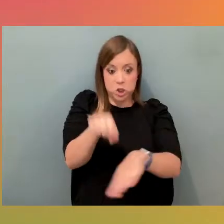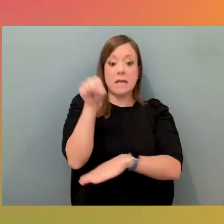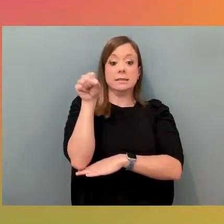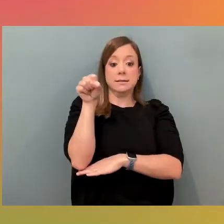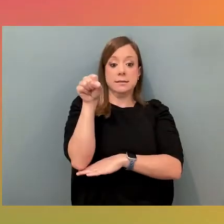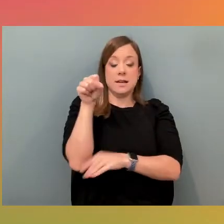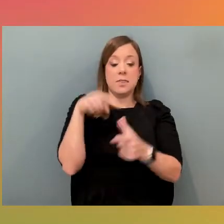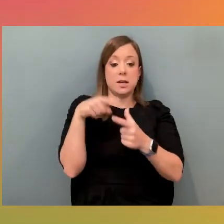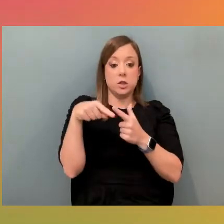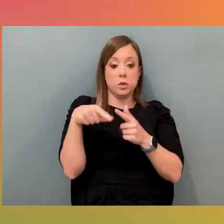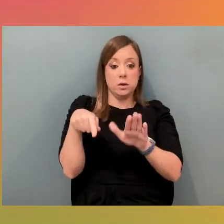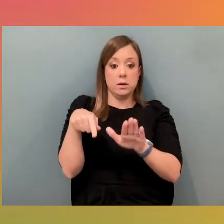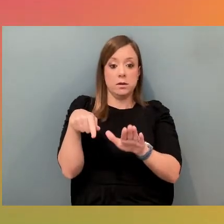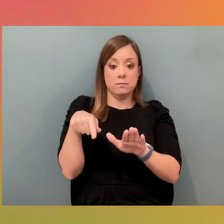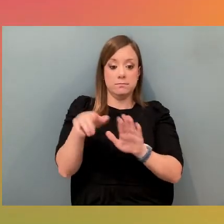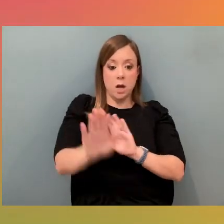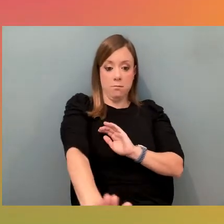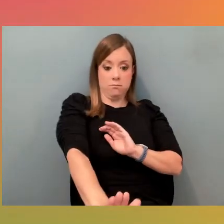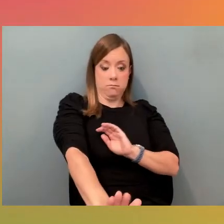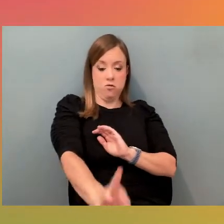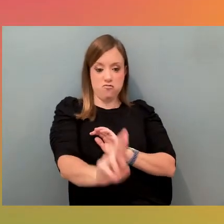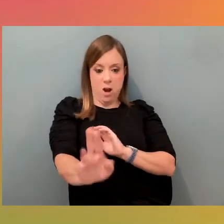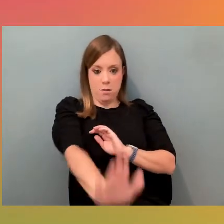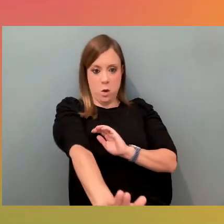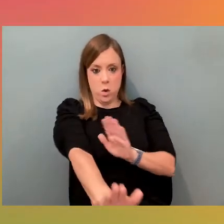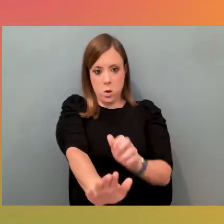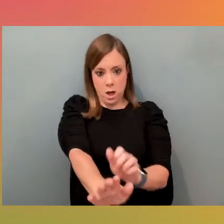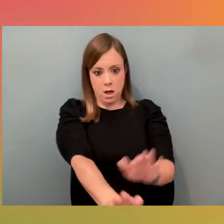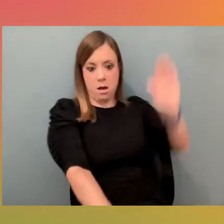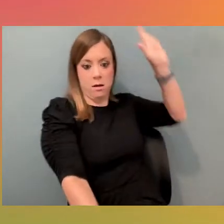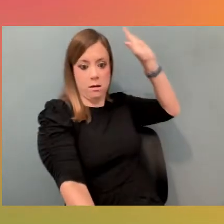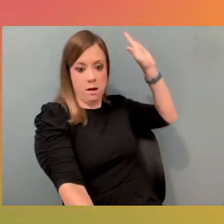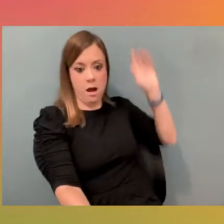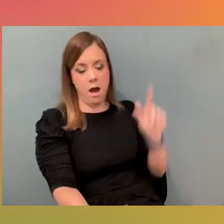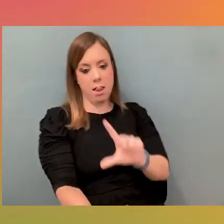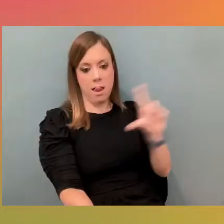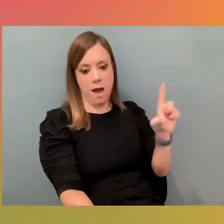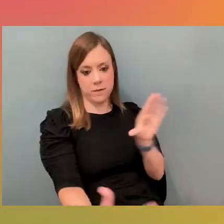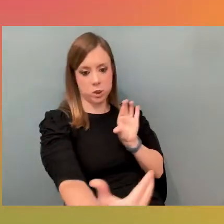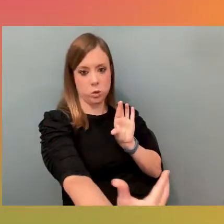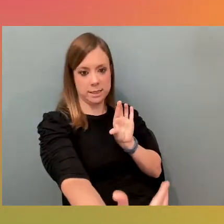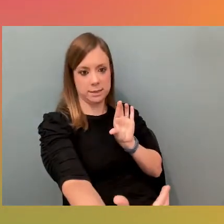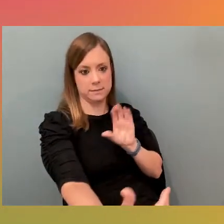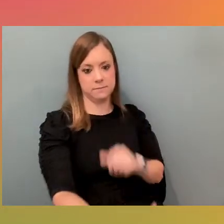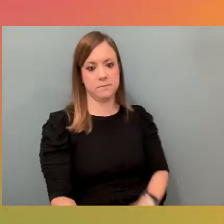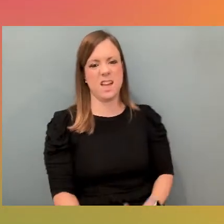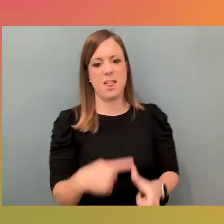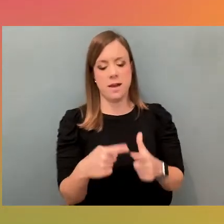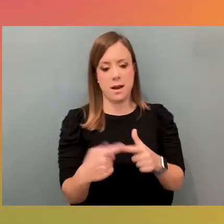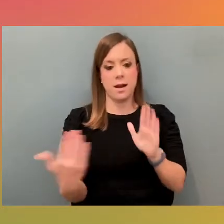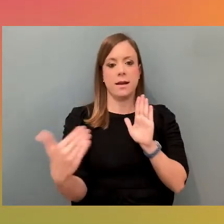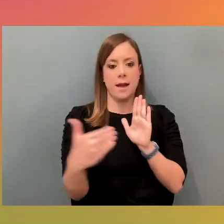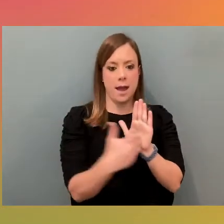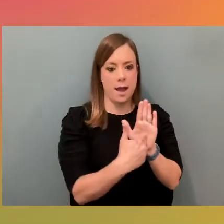INHALE, SEND THE RIGHT HEEL FORWARD, LIFT THE CHEST AND AS YOU EXHALE, TWISTING TO THE LEFT.